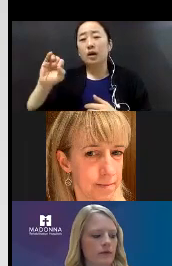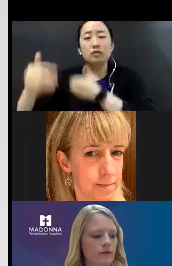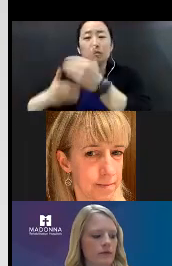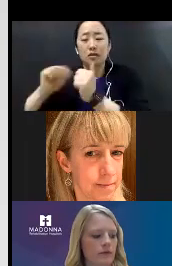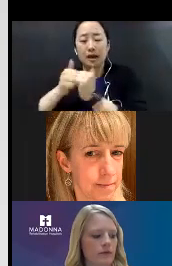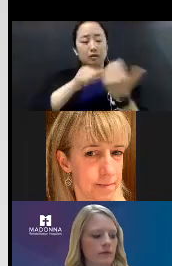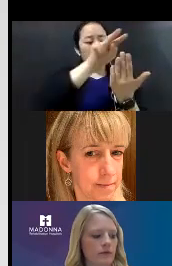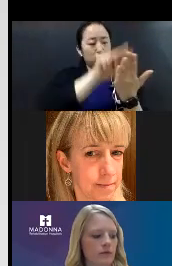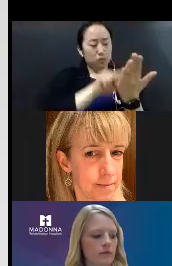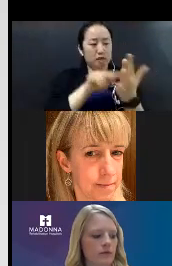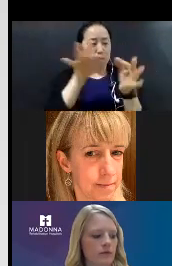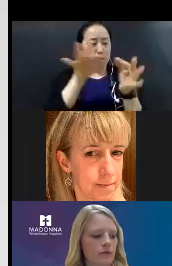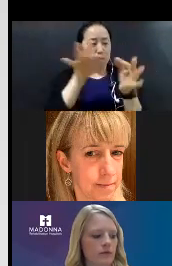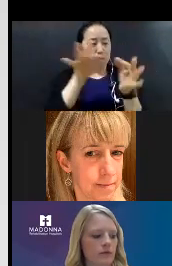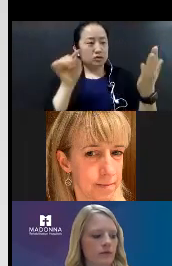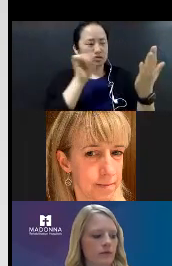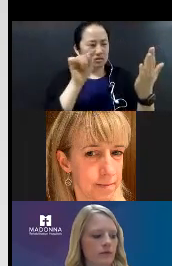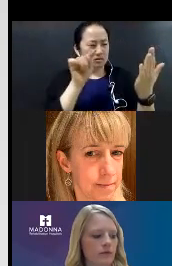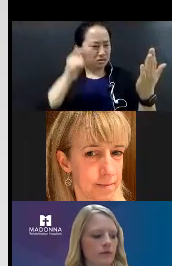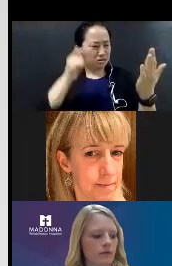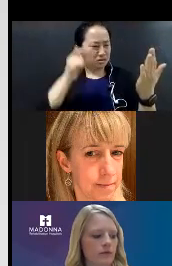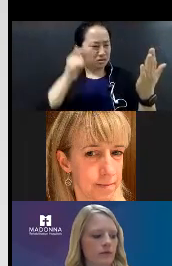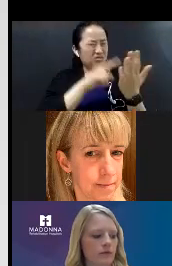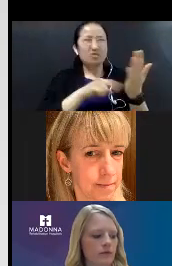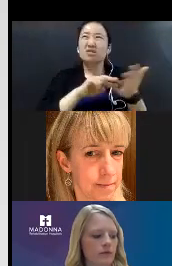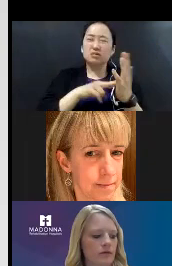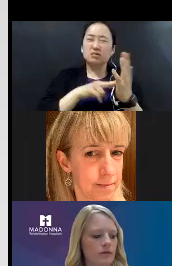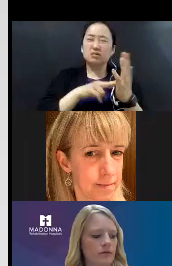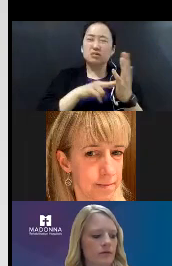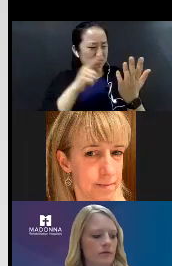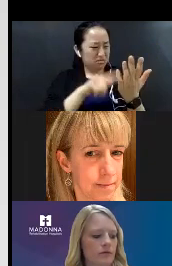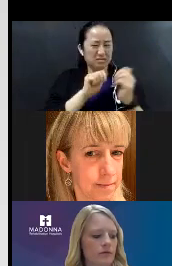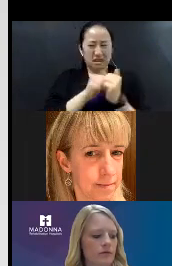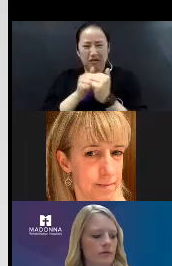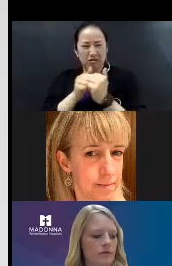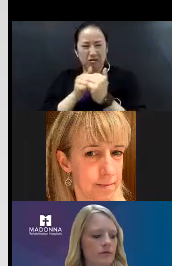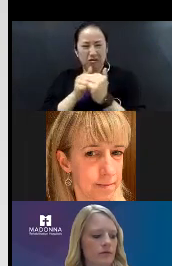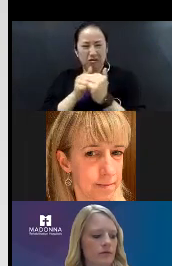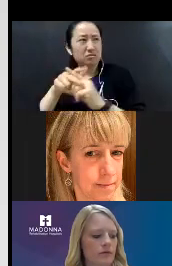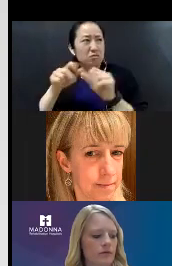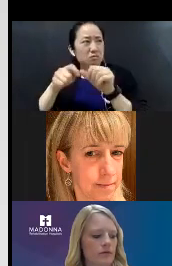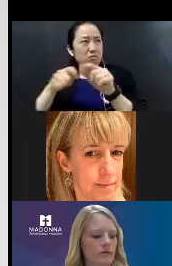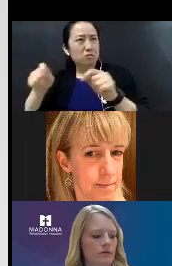AND IMPLEMENTING THE INSTRUCTIONS AND GETTING THE ITEMS RECORDED HAS BEEN CHALLENGING IN SOME SITUATIONS.